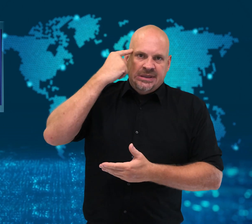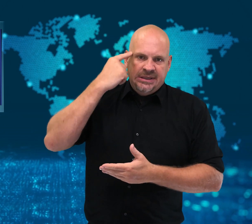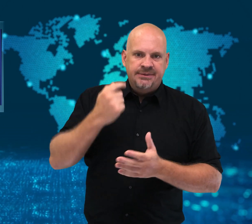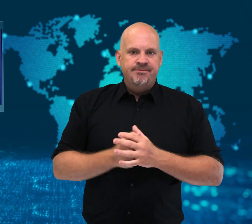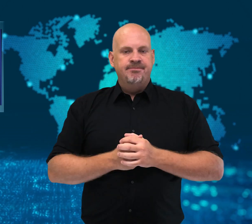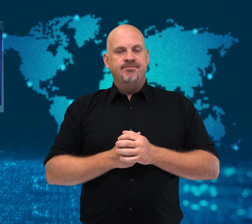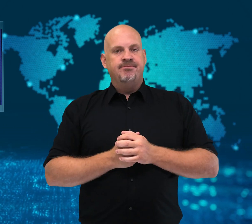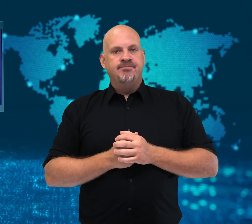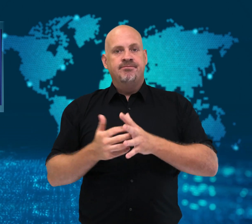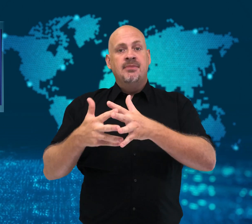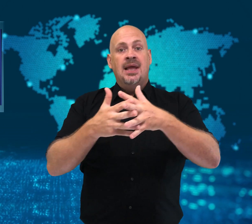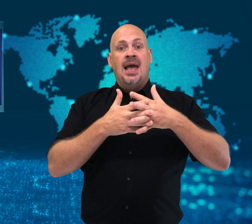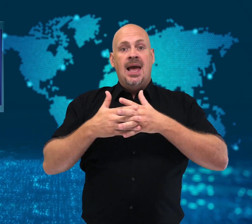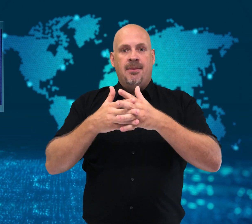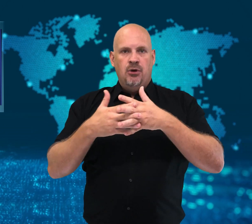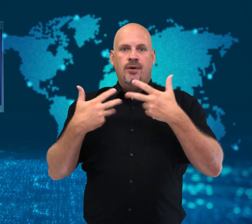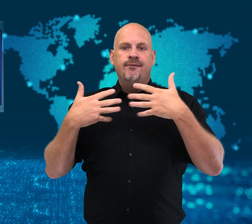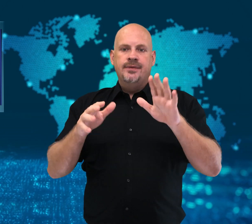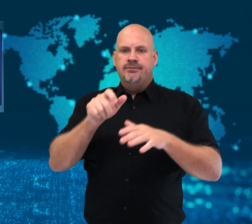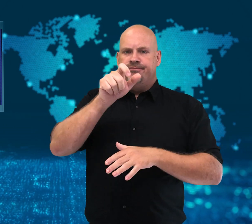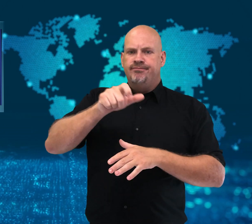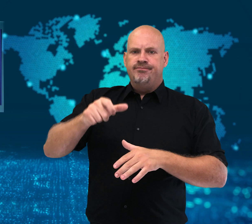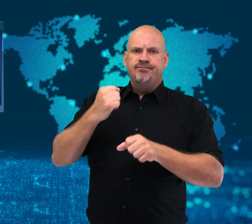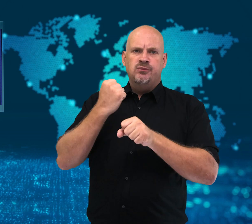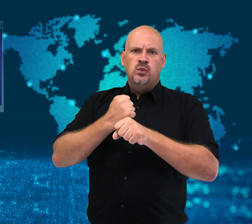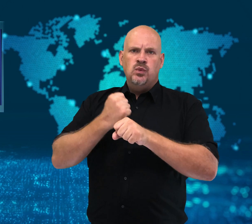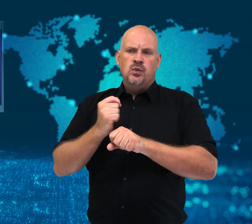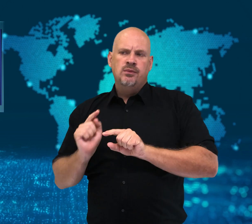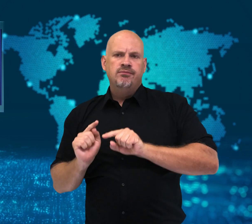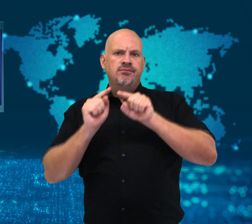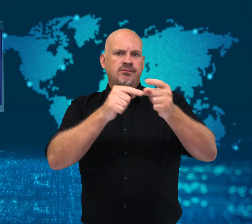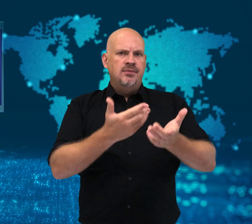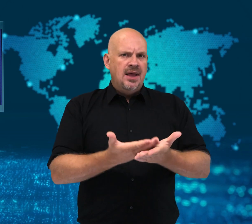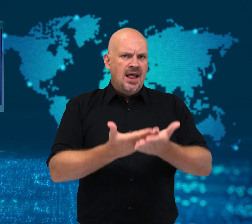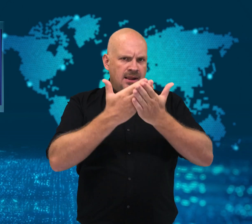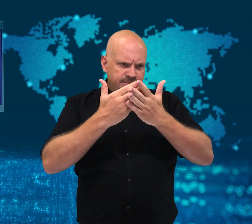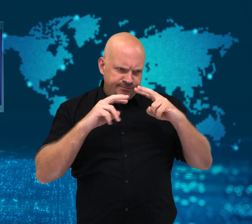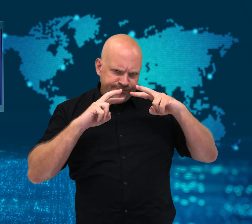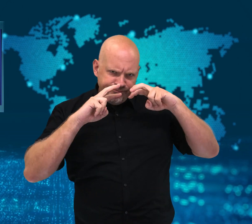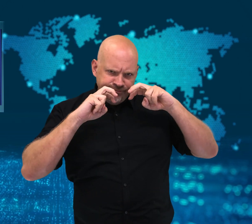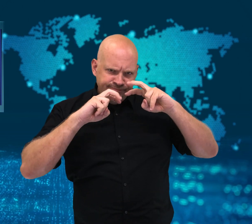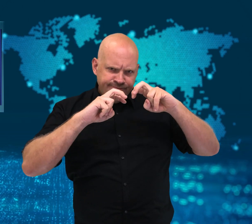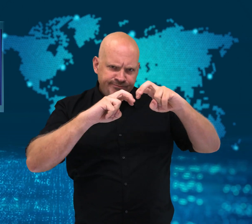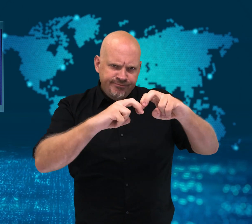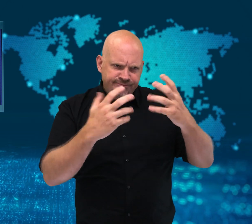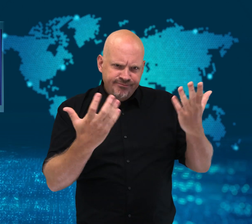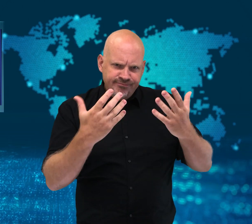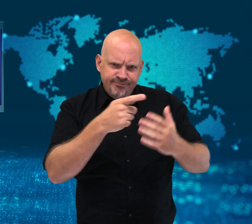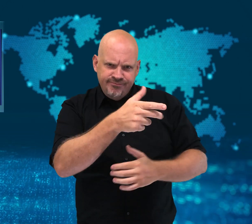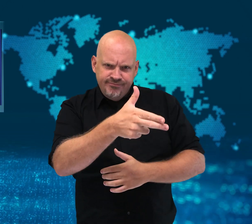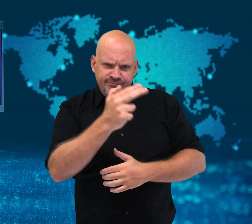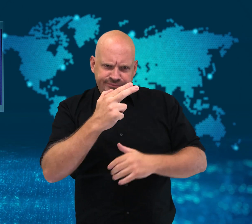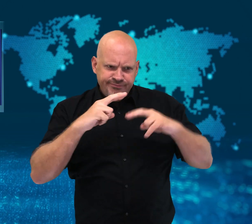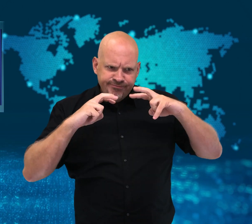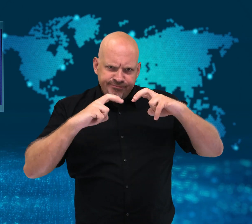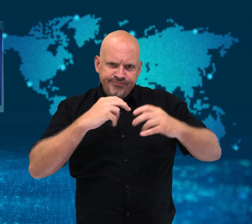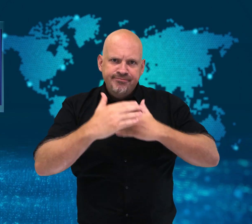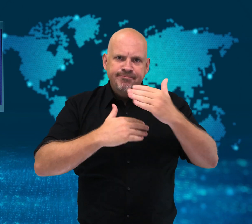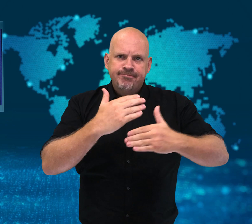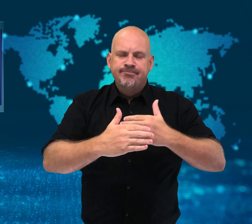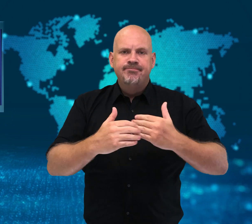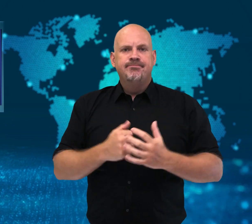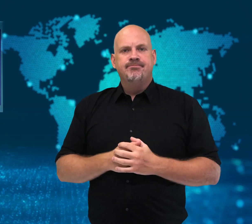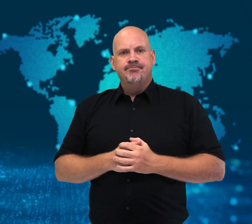The US has sent officials to help with the criminal investigation